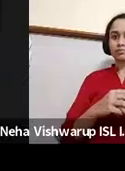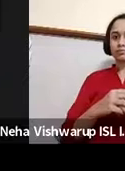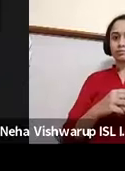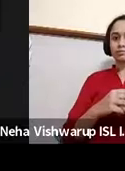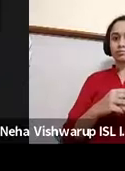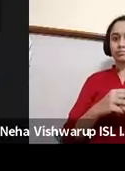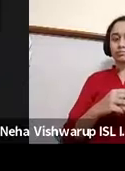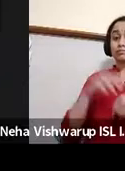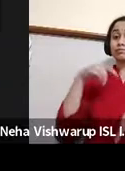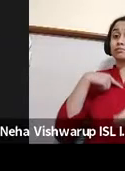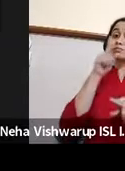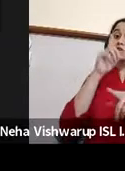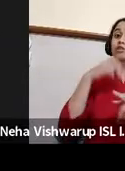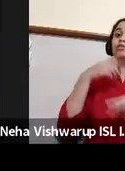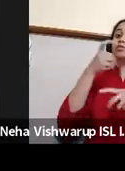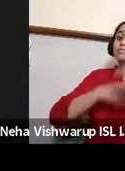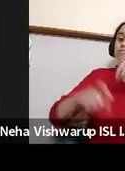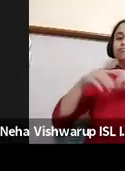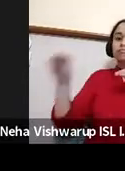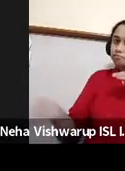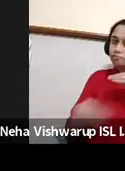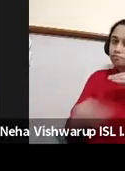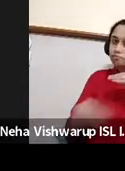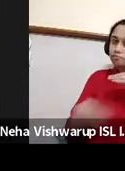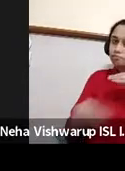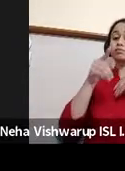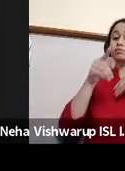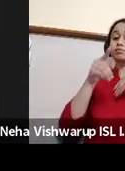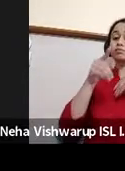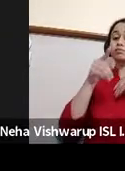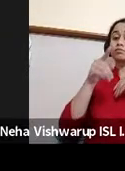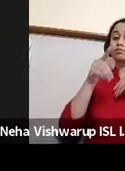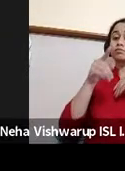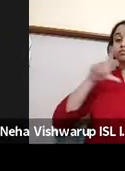there was of course much more to suresh's work than administrative portraits life in nagato